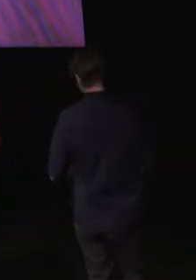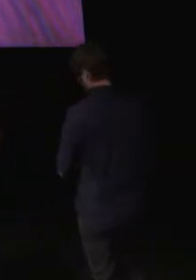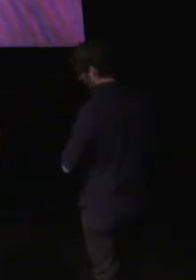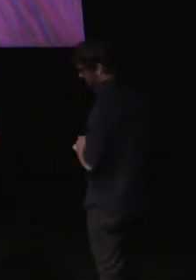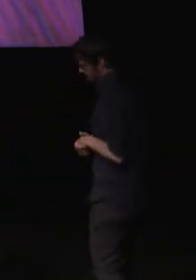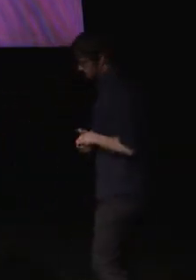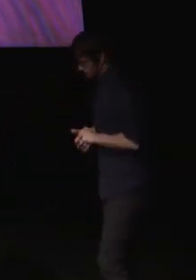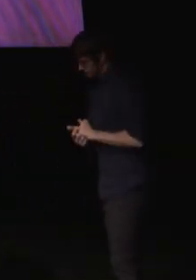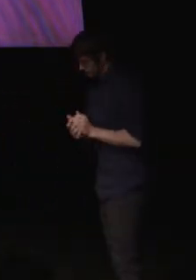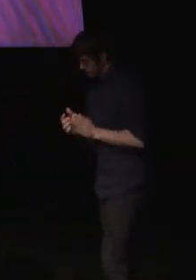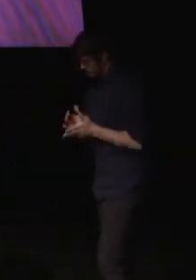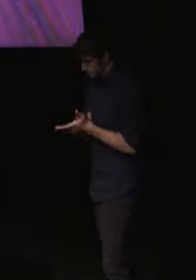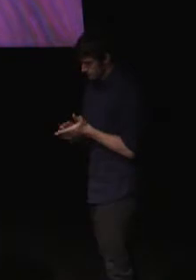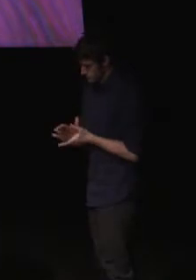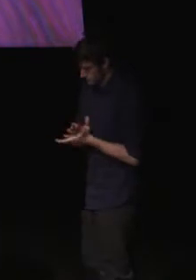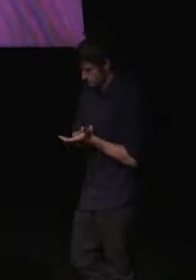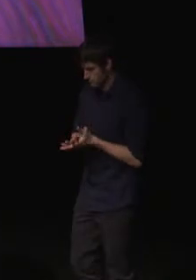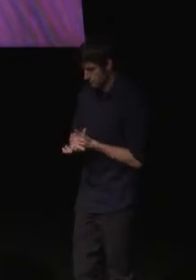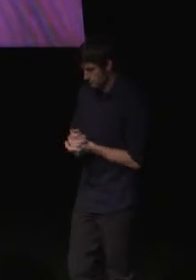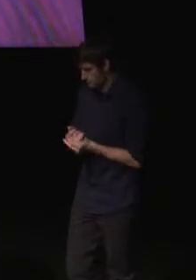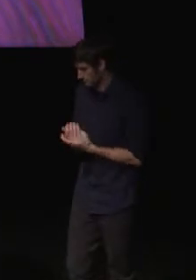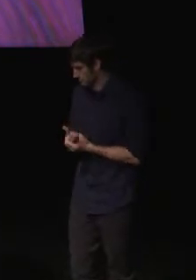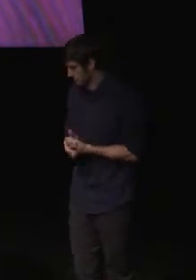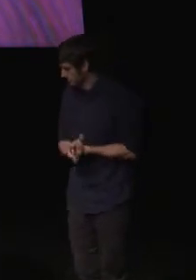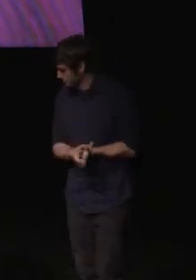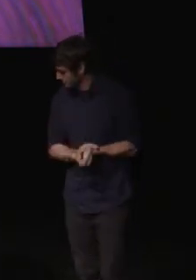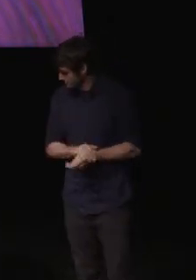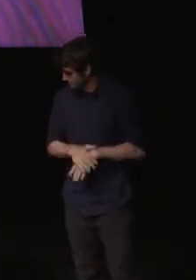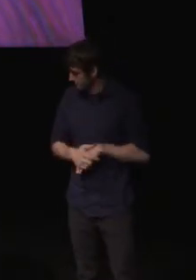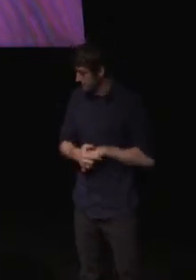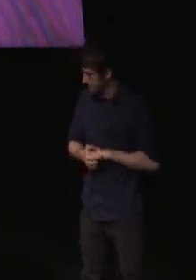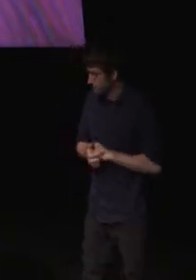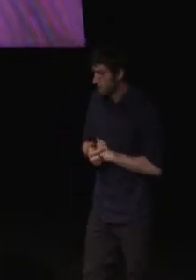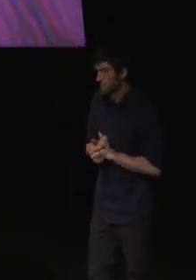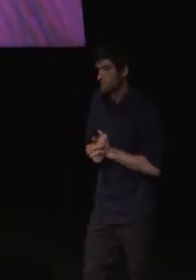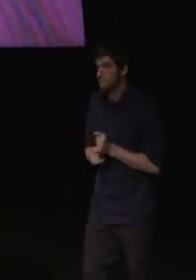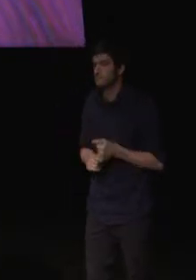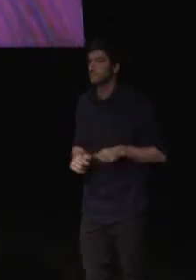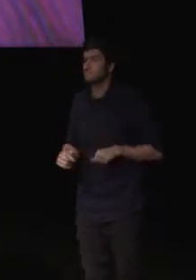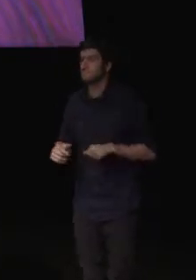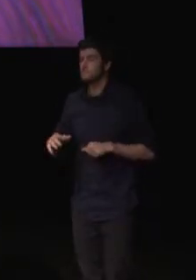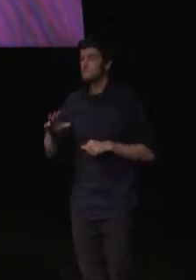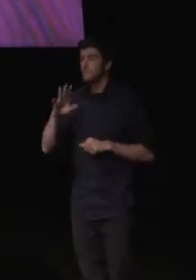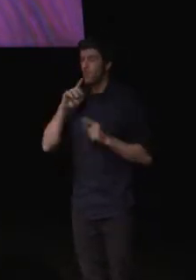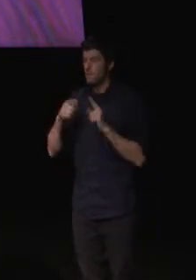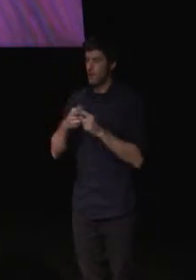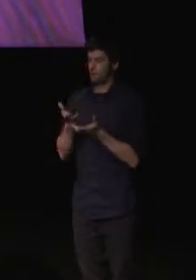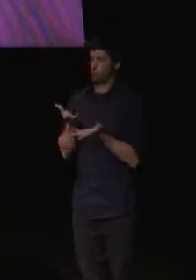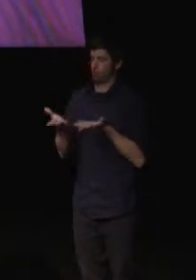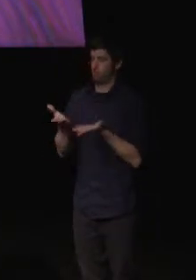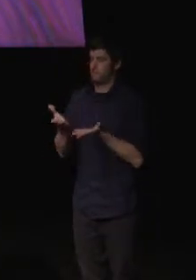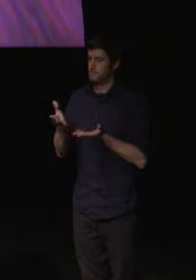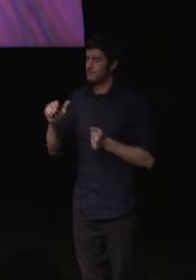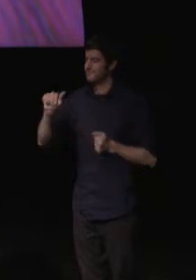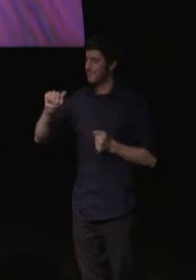So, the next section is gonna talk about the service and we've been building this new Azure service that's called PlayFab Party.